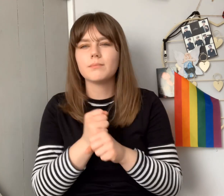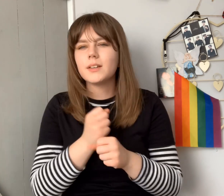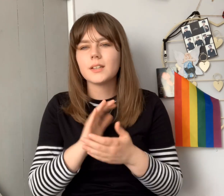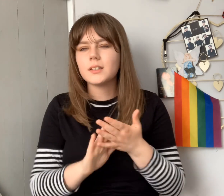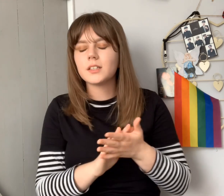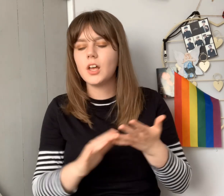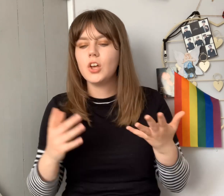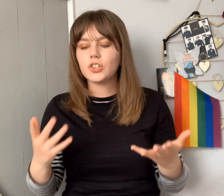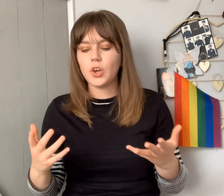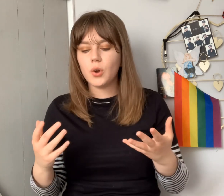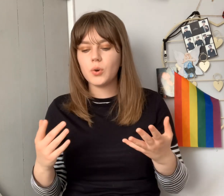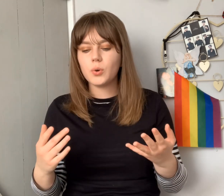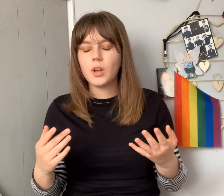if that makes sense so